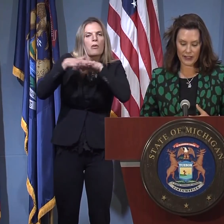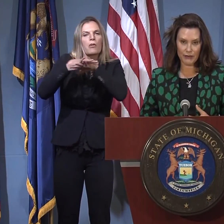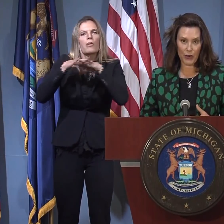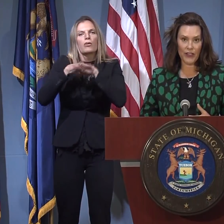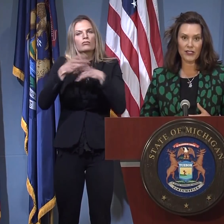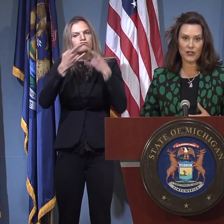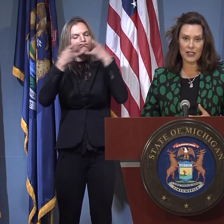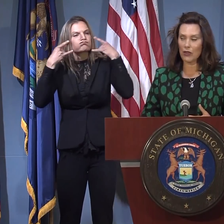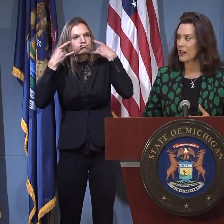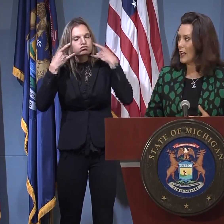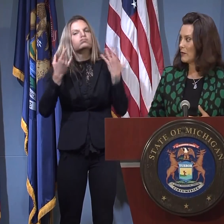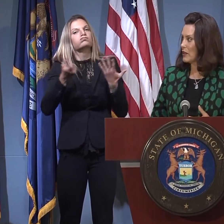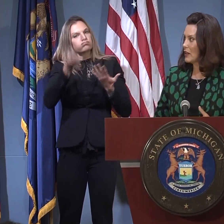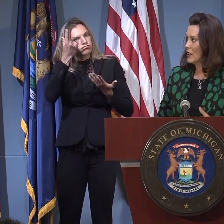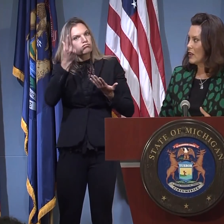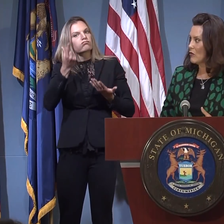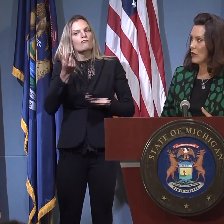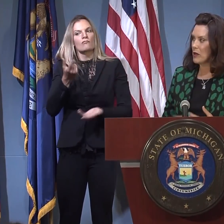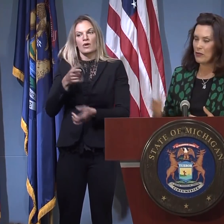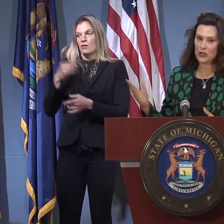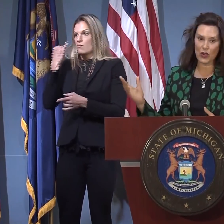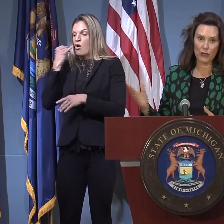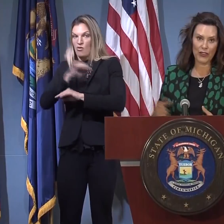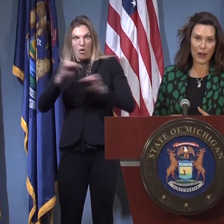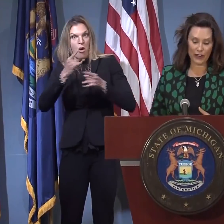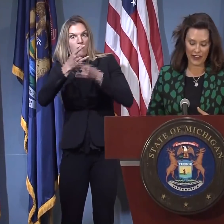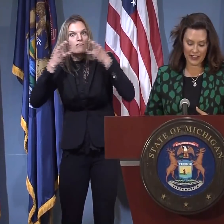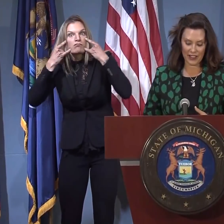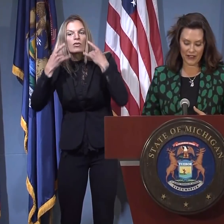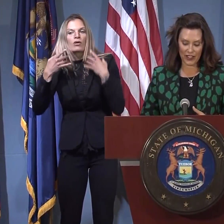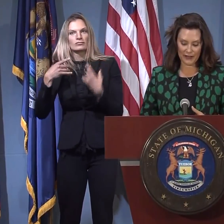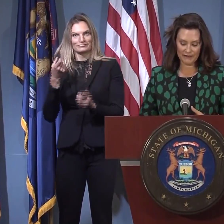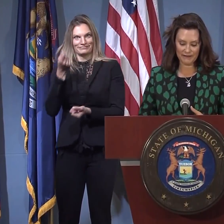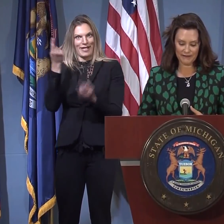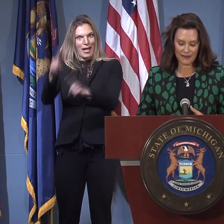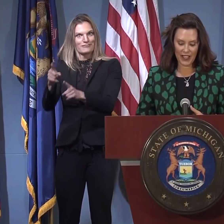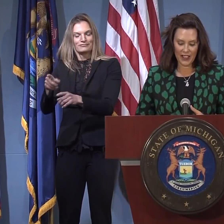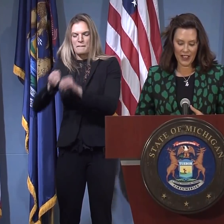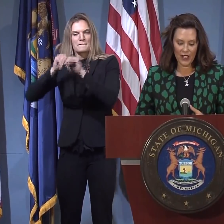WE HAVE SEEN WHAT CAN HAPPEN WHEN PEOPLE COME TOGETHER WITH FACE COVERINGS, BUT WE HAVE SEEN